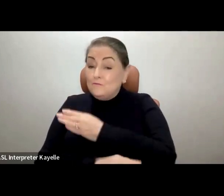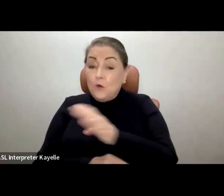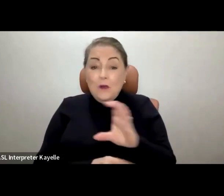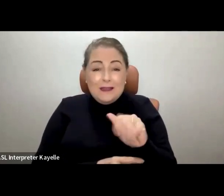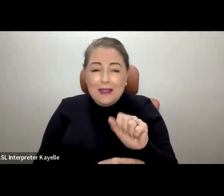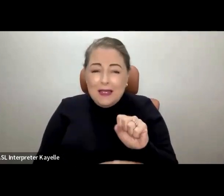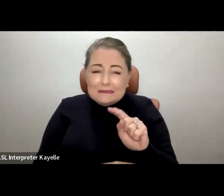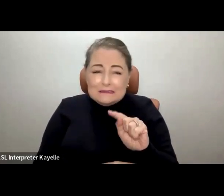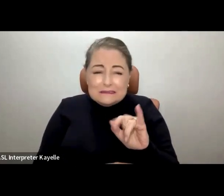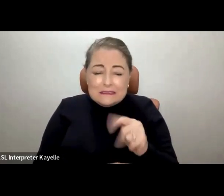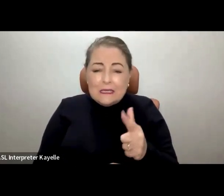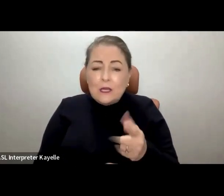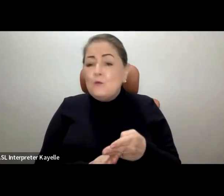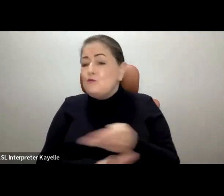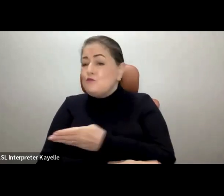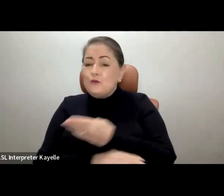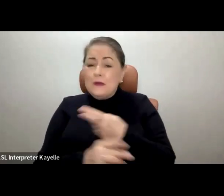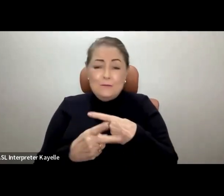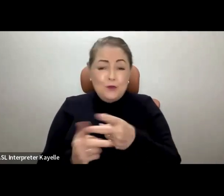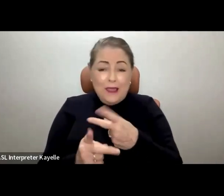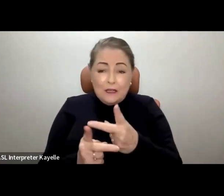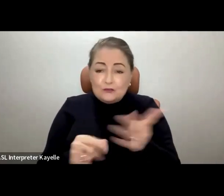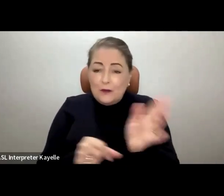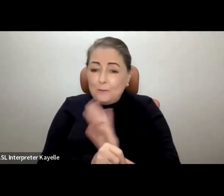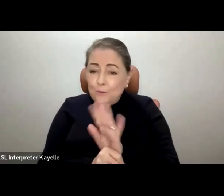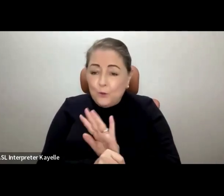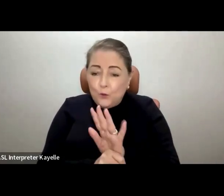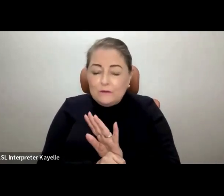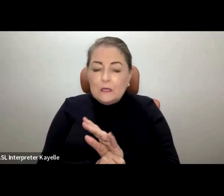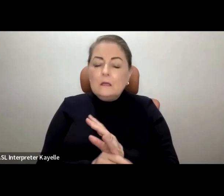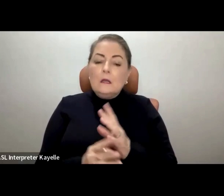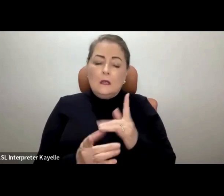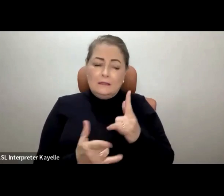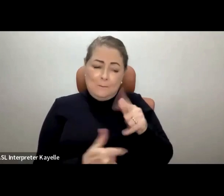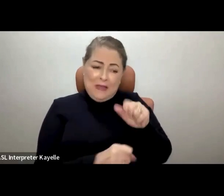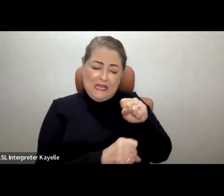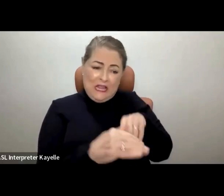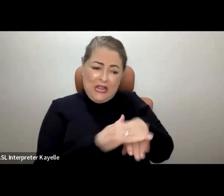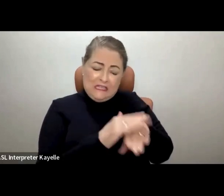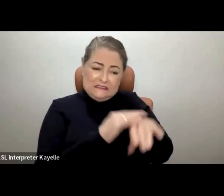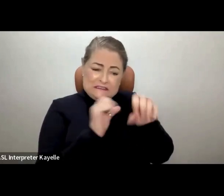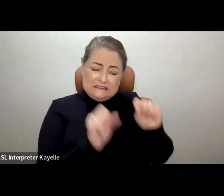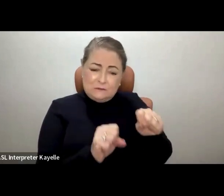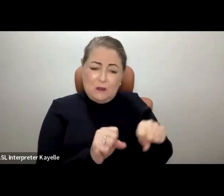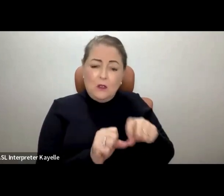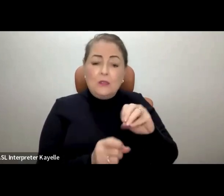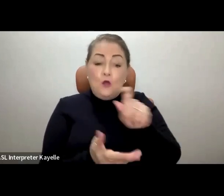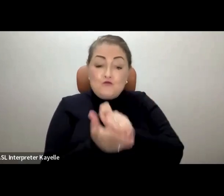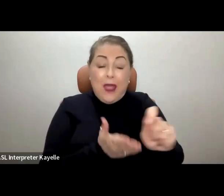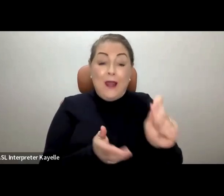production of a movie, how to make a movie, accessible from the beginning, the writers and producers, first of all, you're